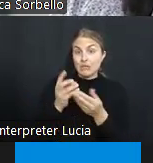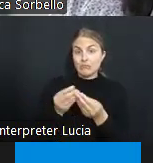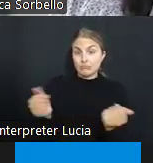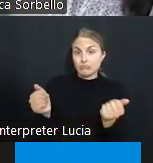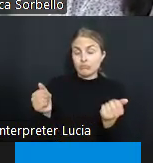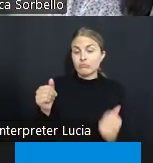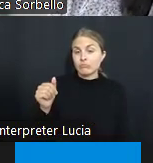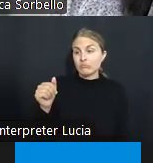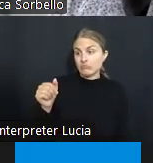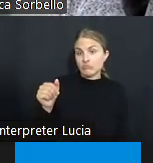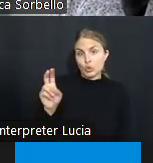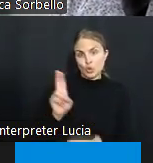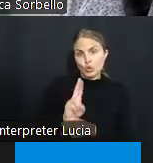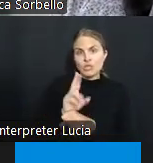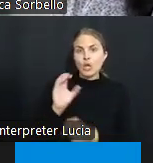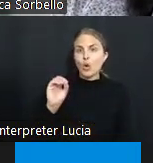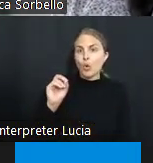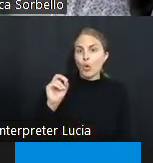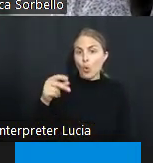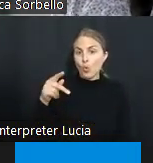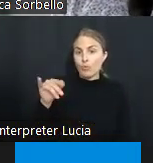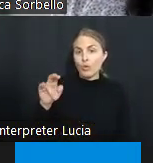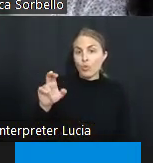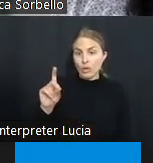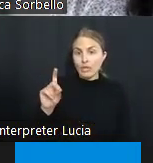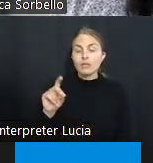substances there is a lot of stigma and myths surrounding